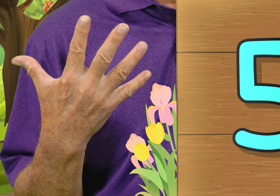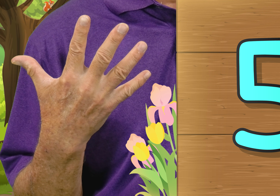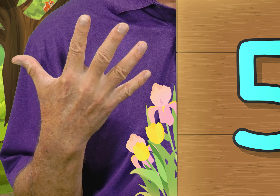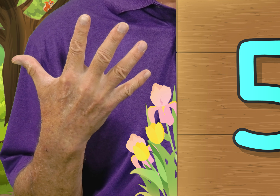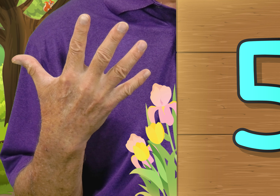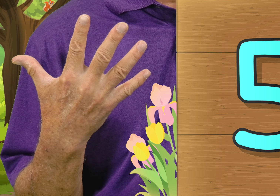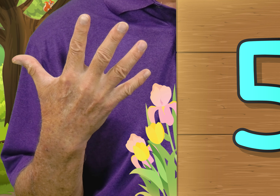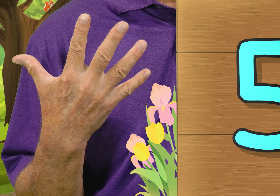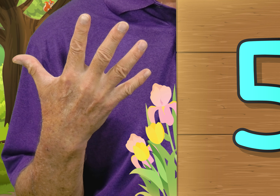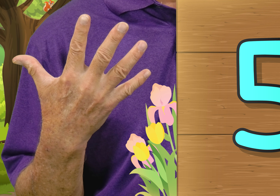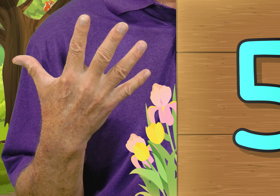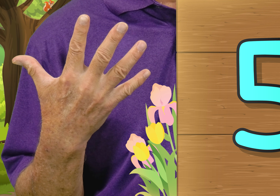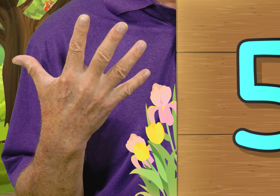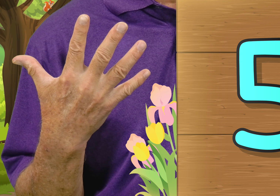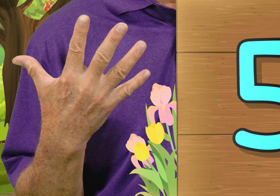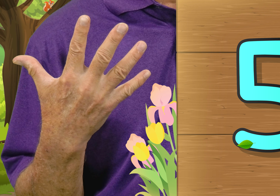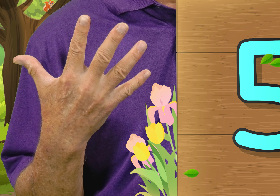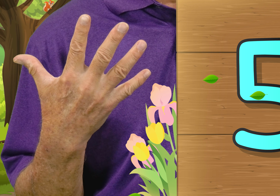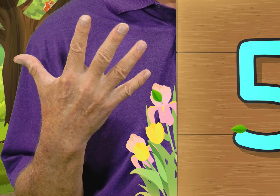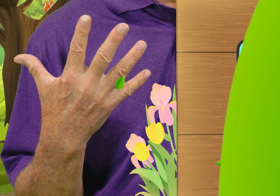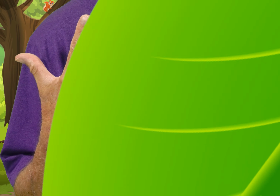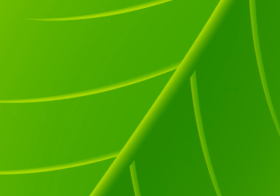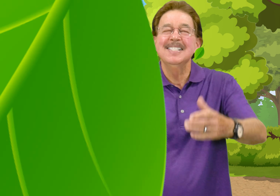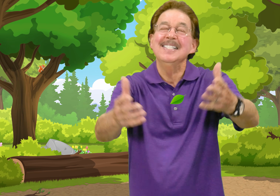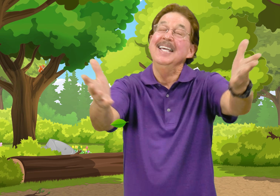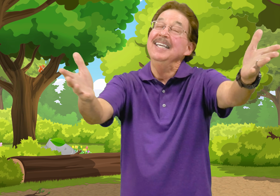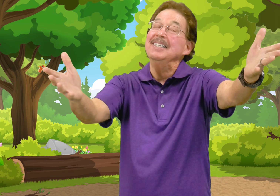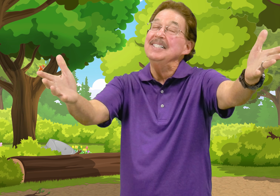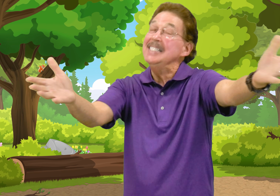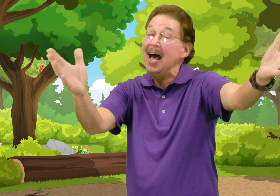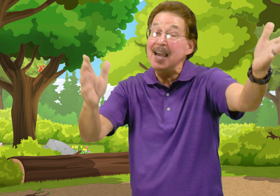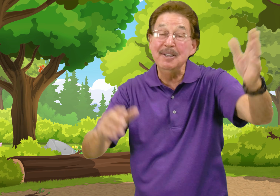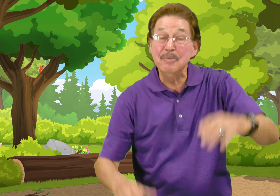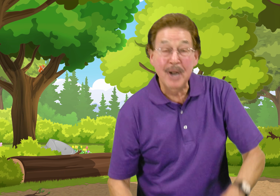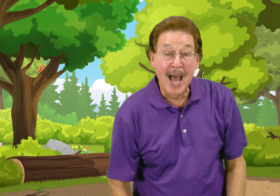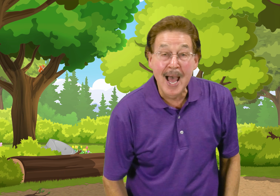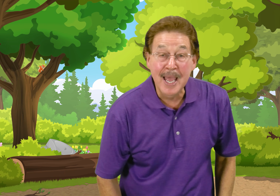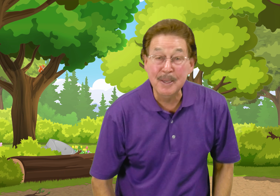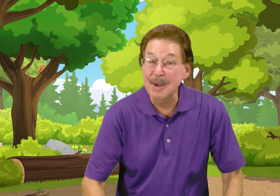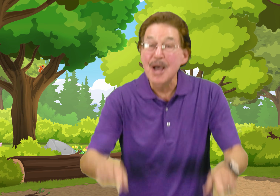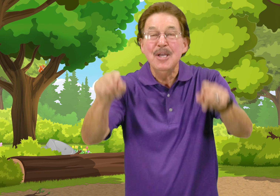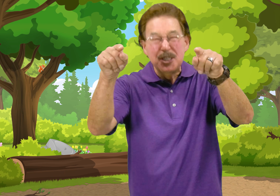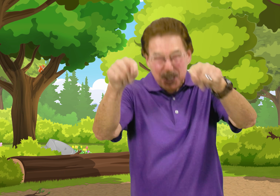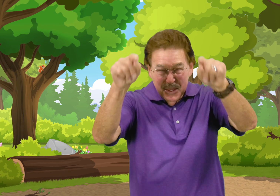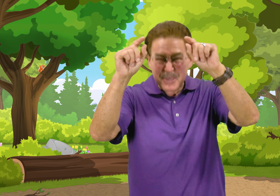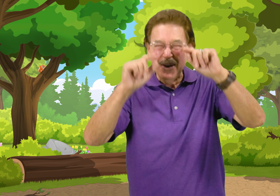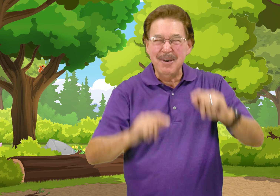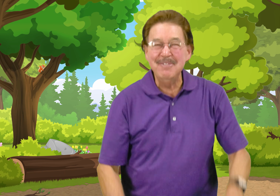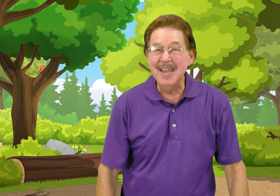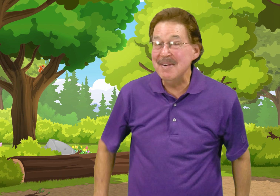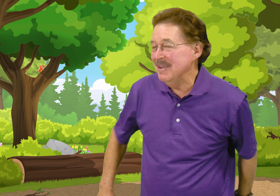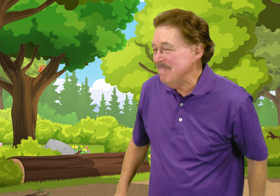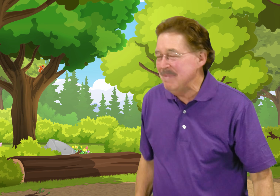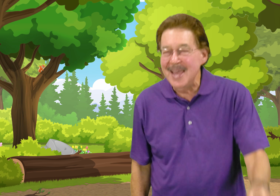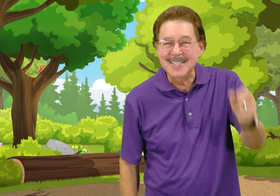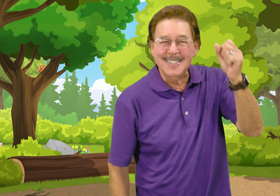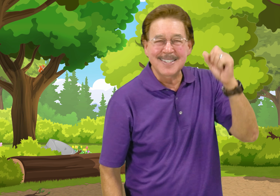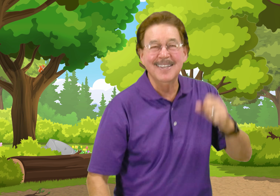Dolphins love to dive Sing, Sign & Rhyme Do your very best